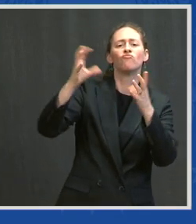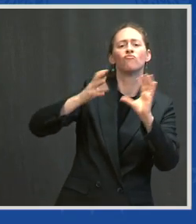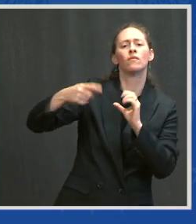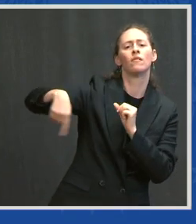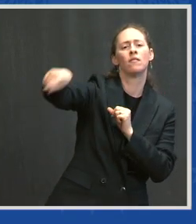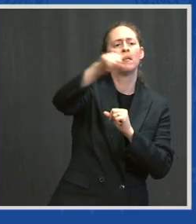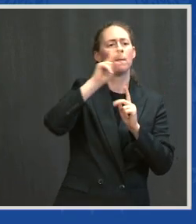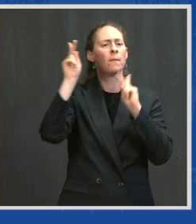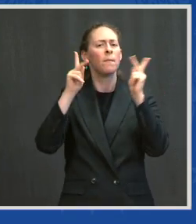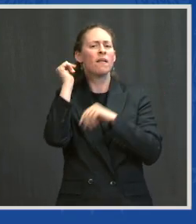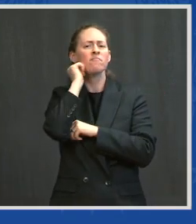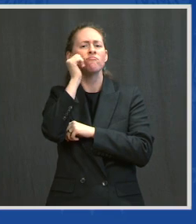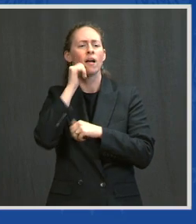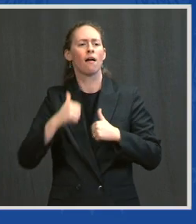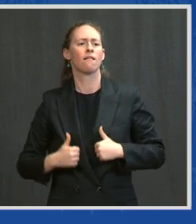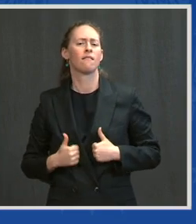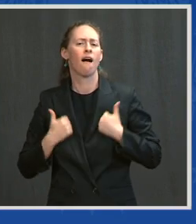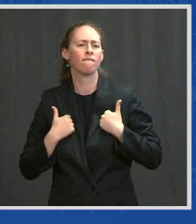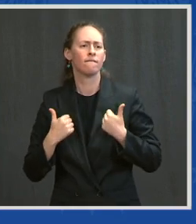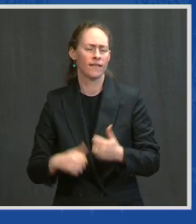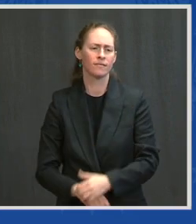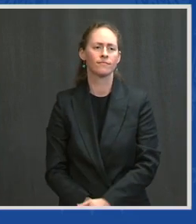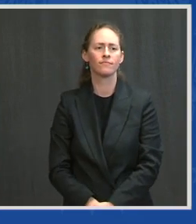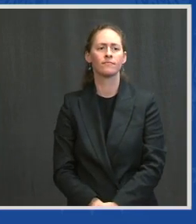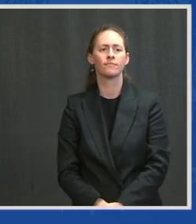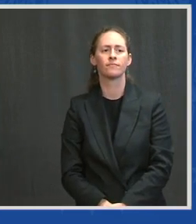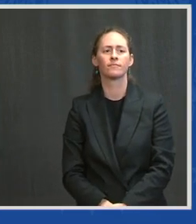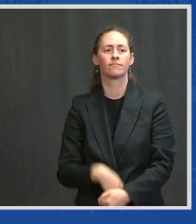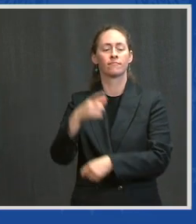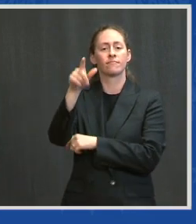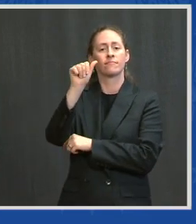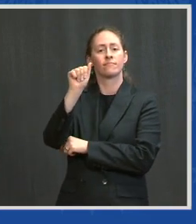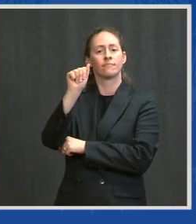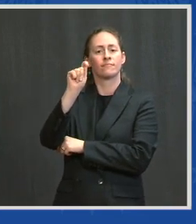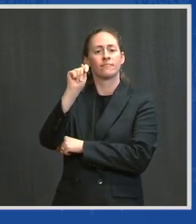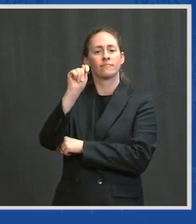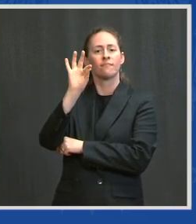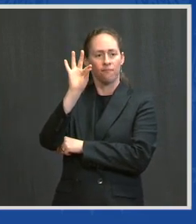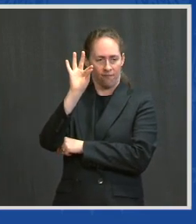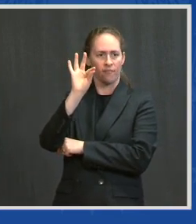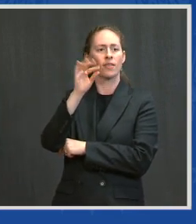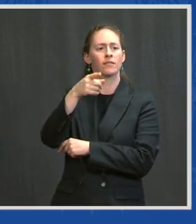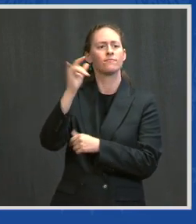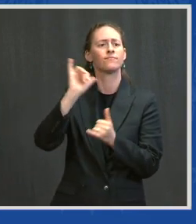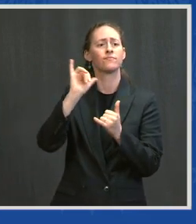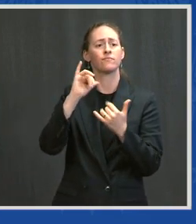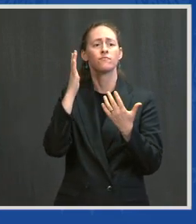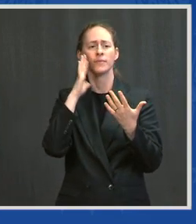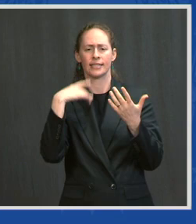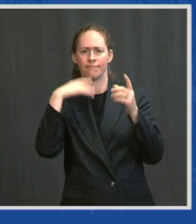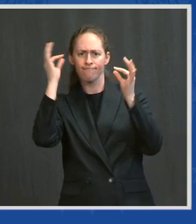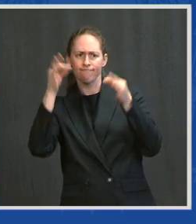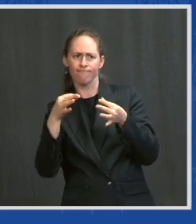in every field division that, as they prioritize inspections, they must consider the extent to which firearms